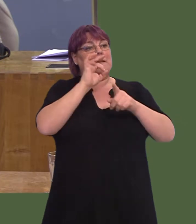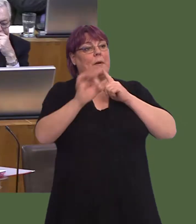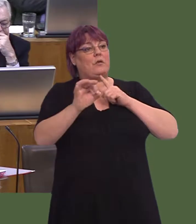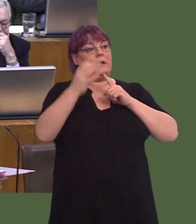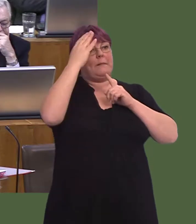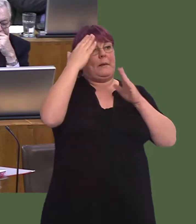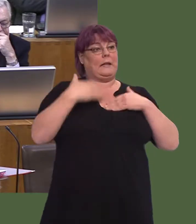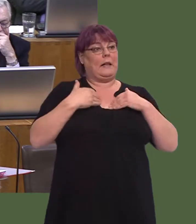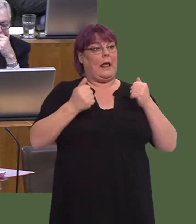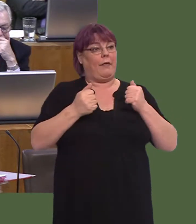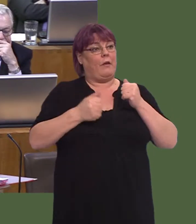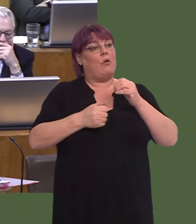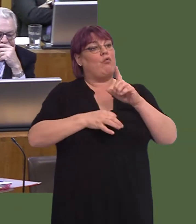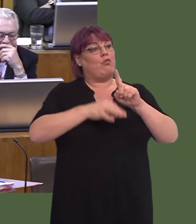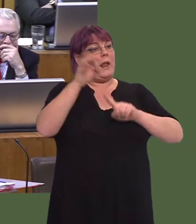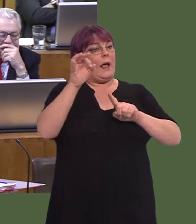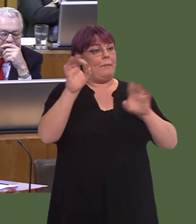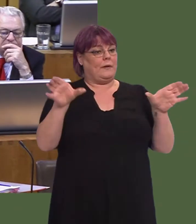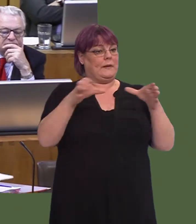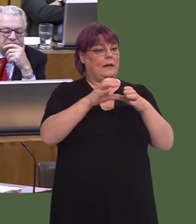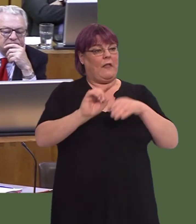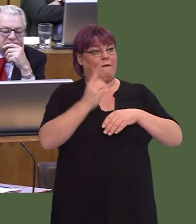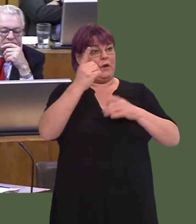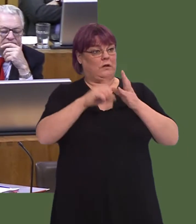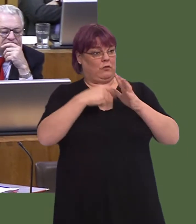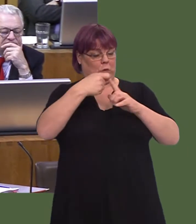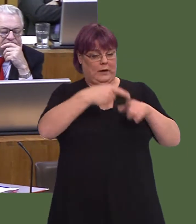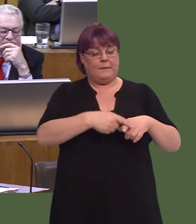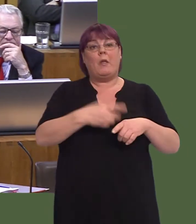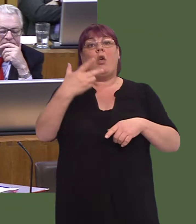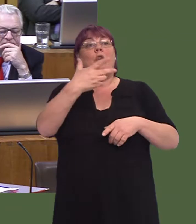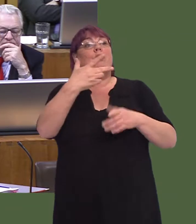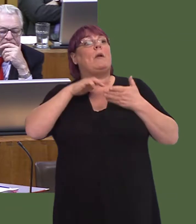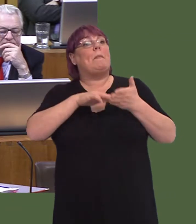its kind in the UK, that benefits the public; £3 million to the South Wales Fire and Rescue